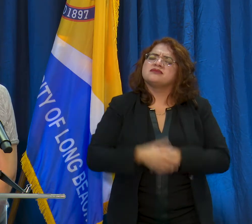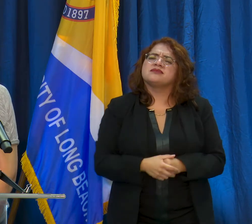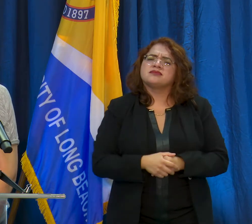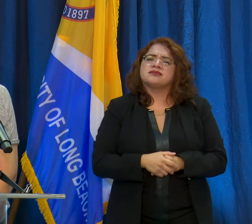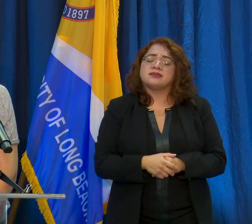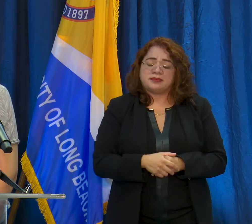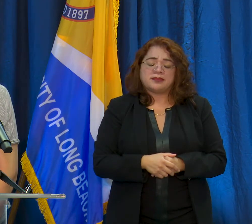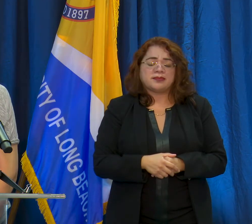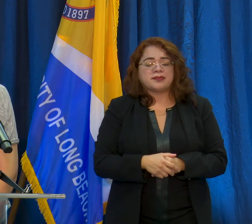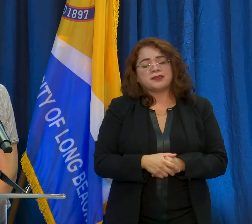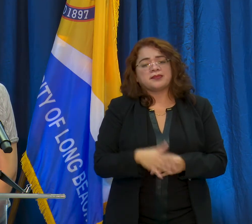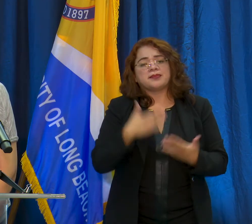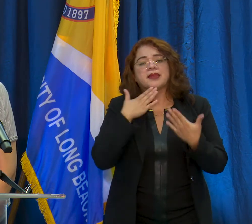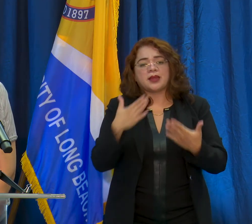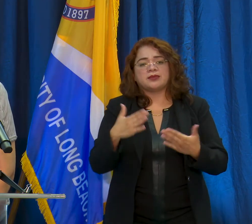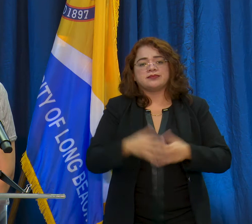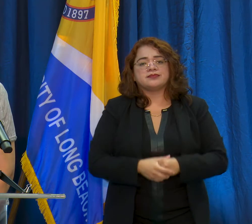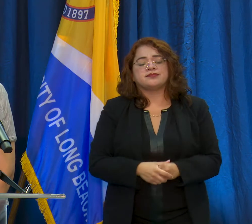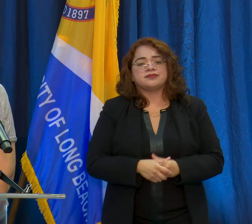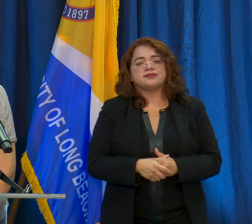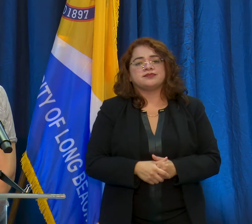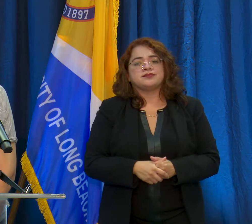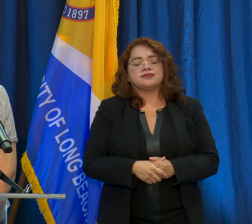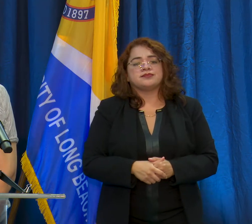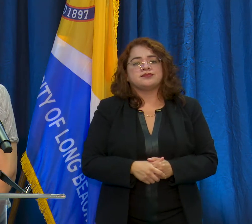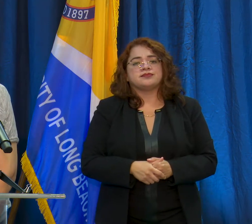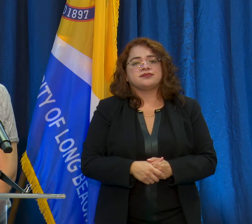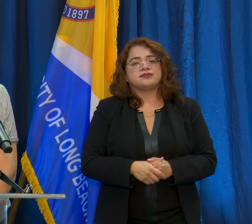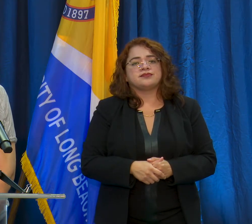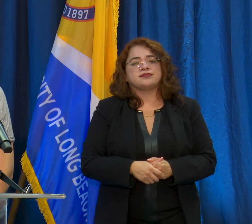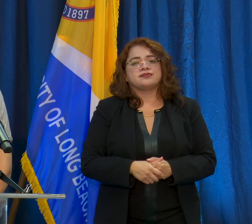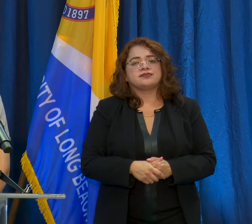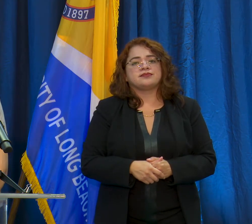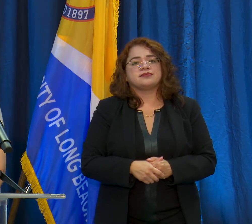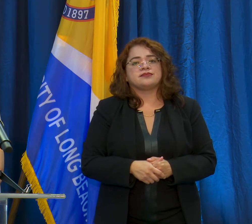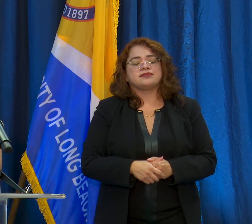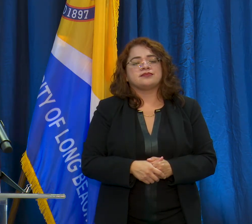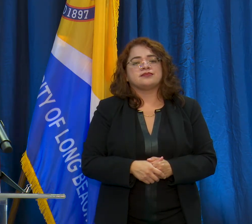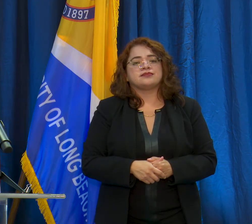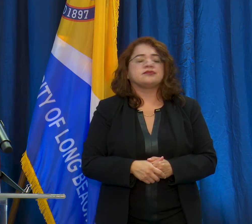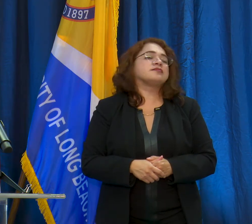Thank you, our next question comes from Haley at the Press Telegram.